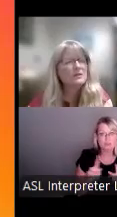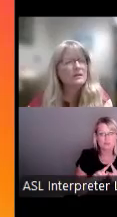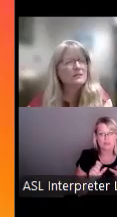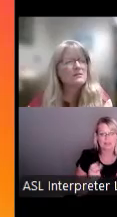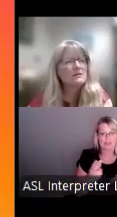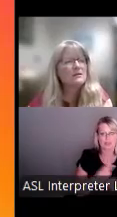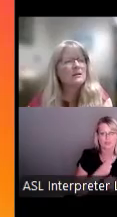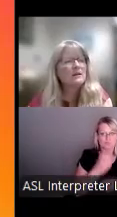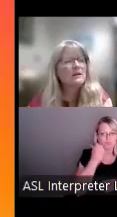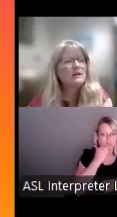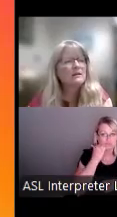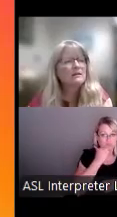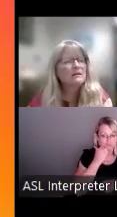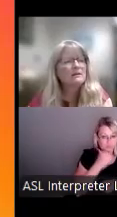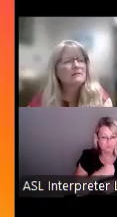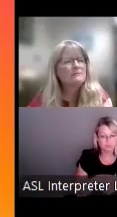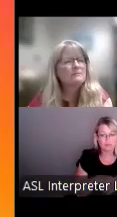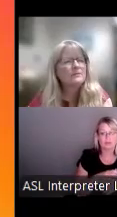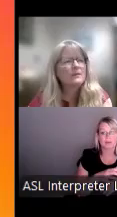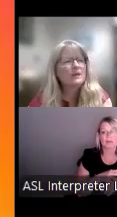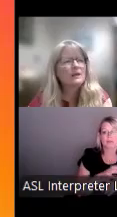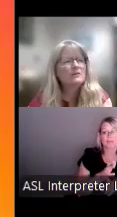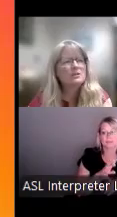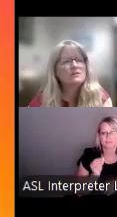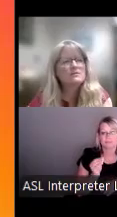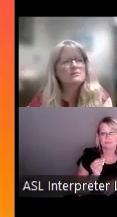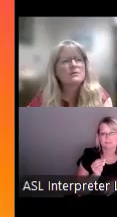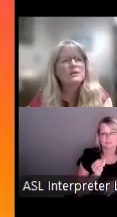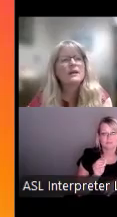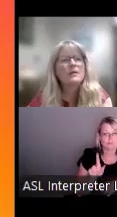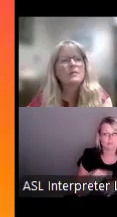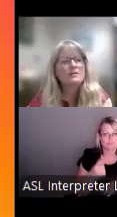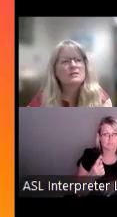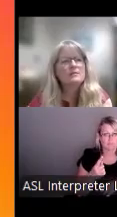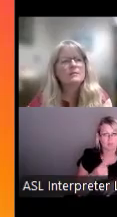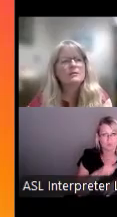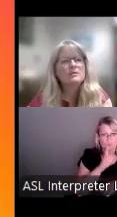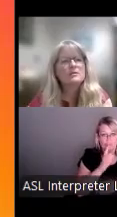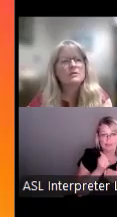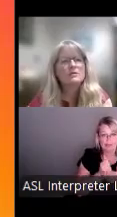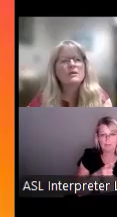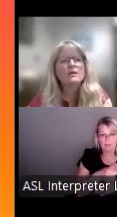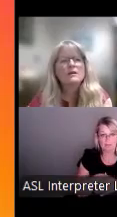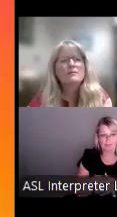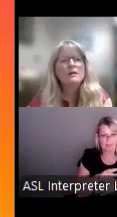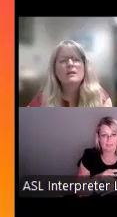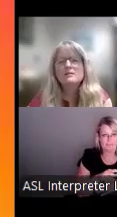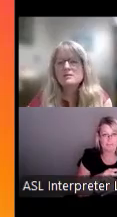routines and, and just really help them to be able to maybe